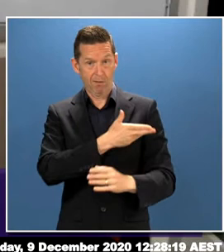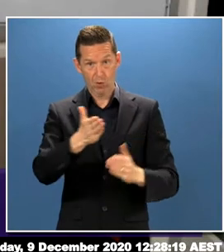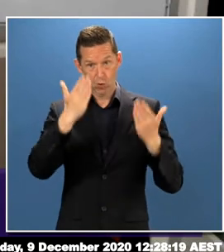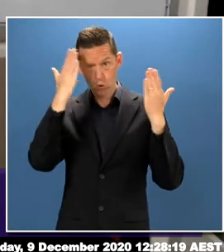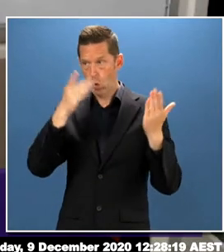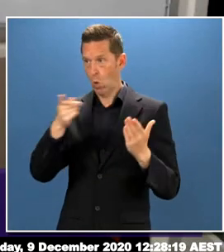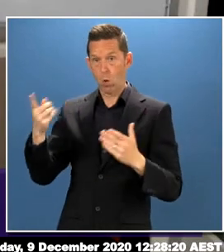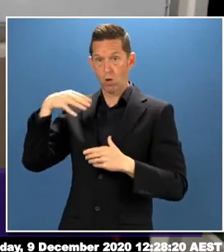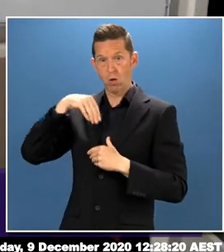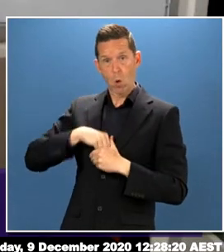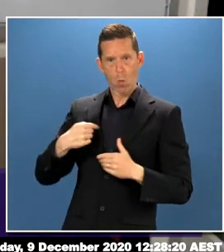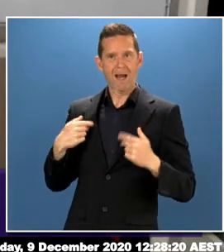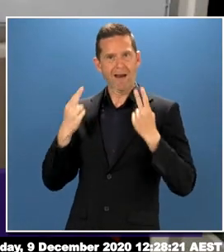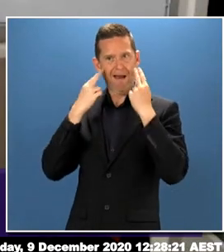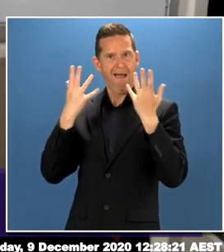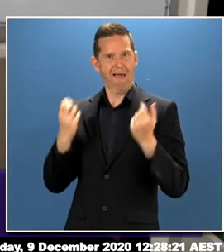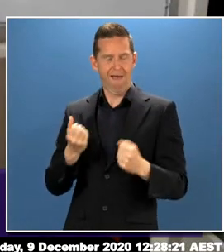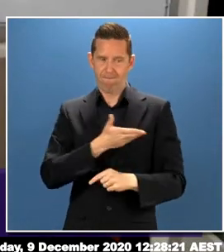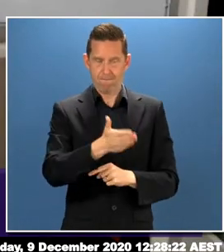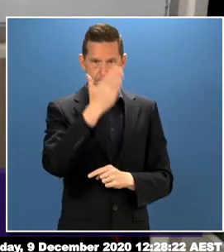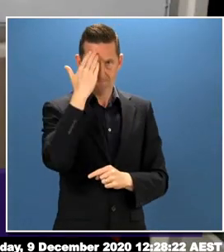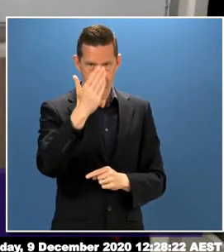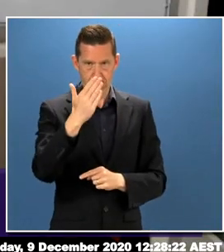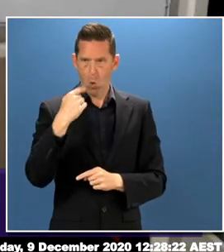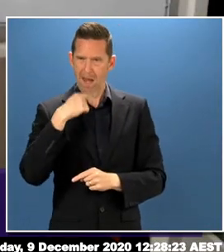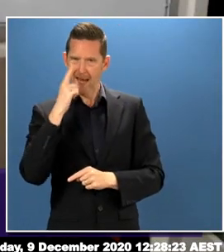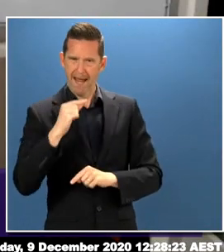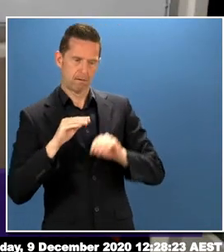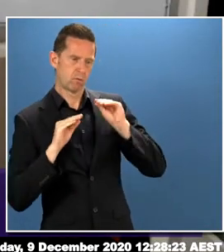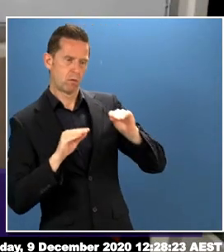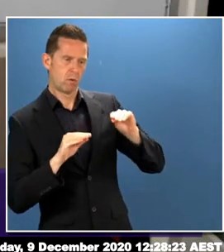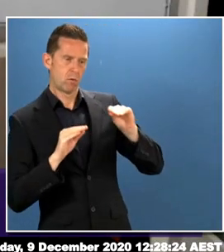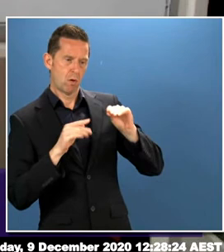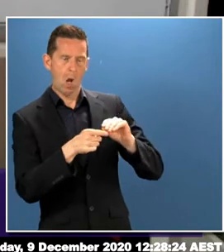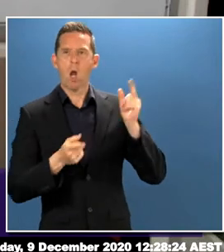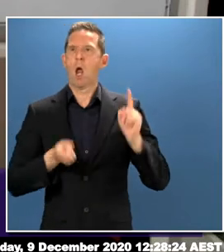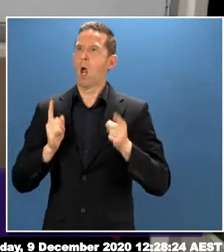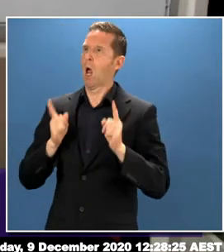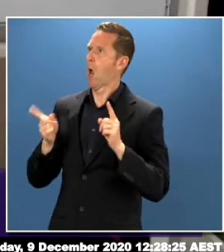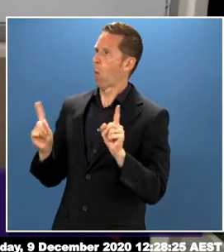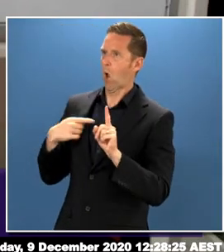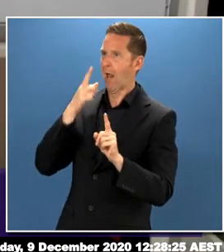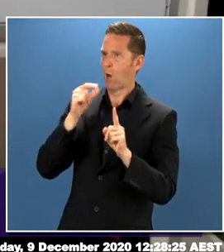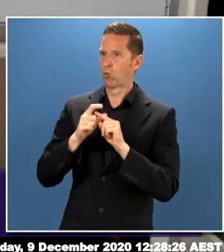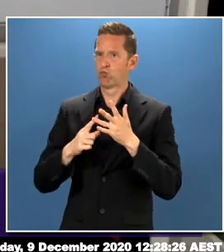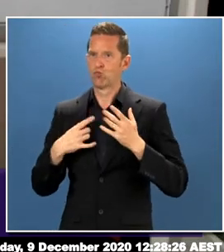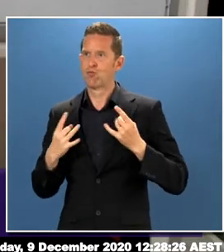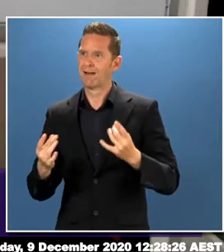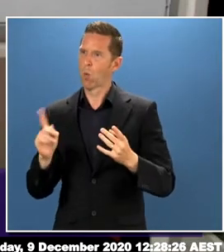deliver to round out their knowledge about what they can contribute to in the first place, and what they want to contribute.